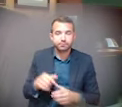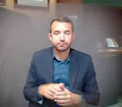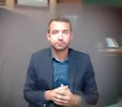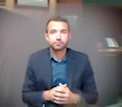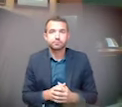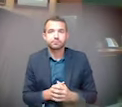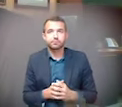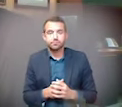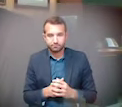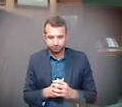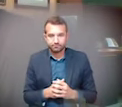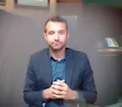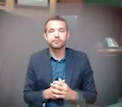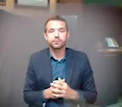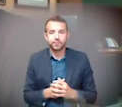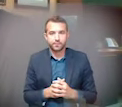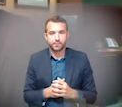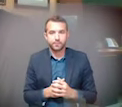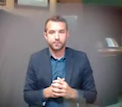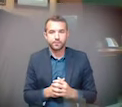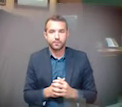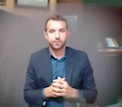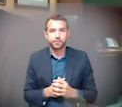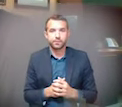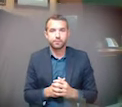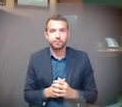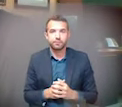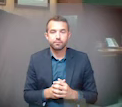Anil: Sure. Well, I will start with the answer to the first part of